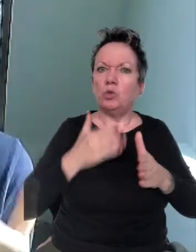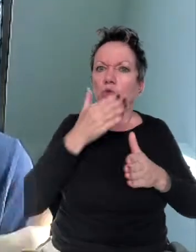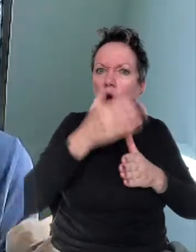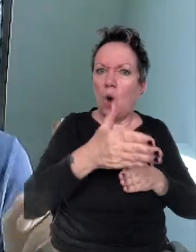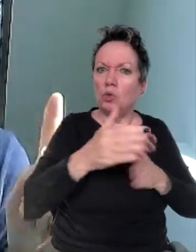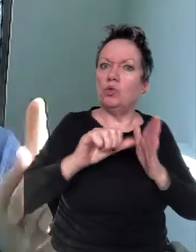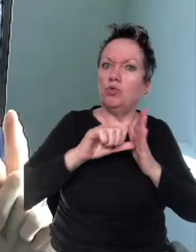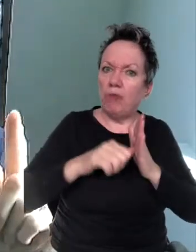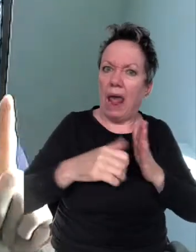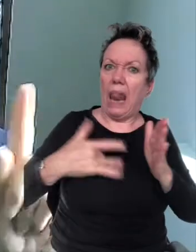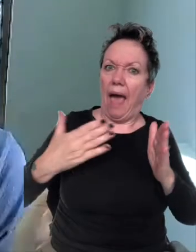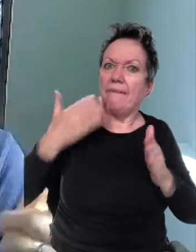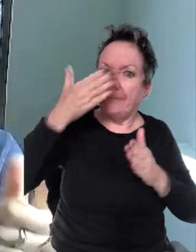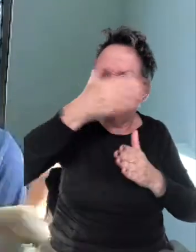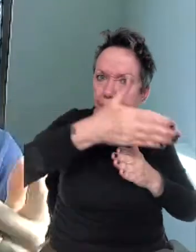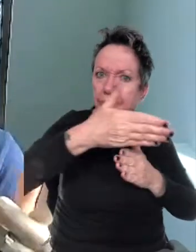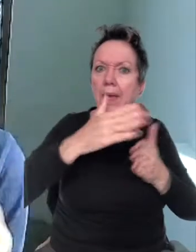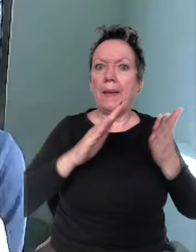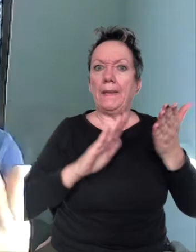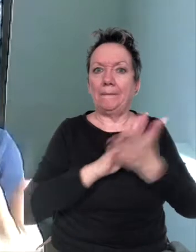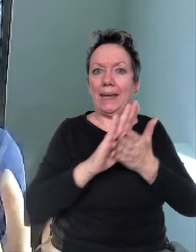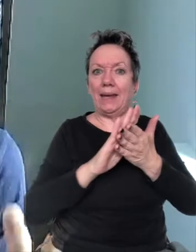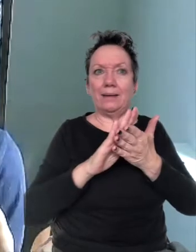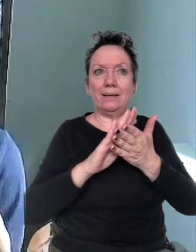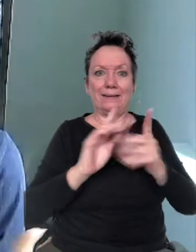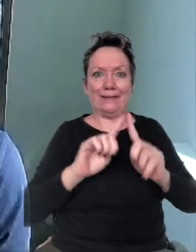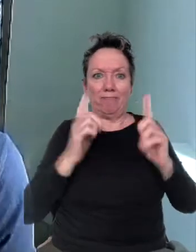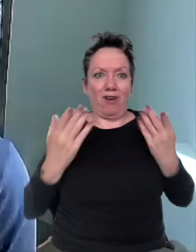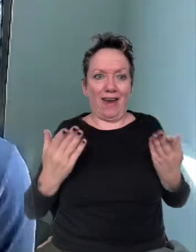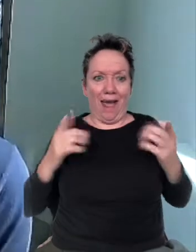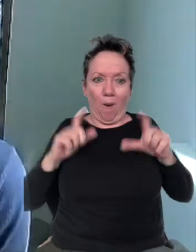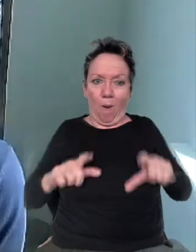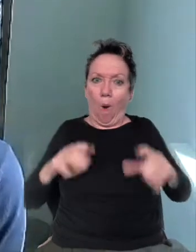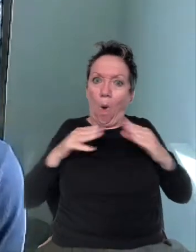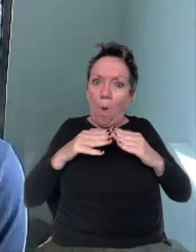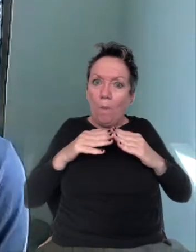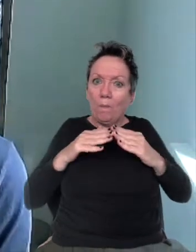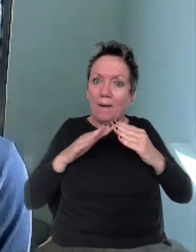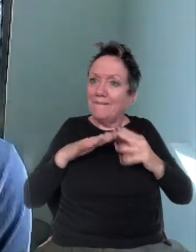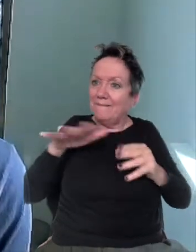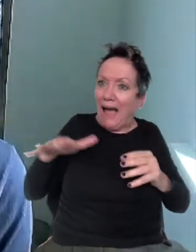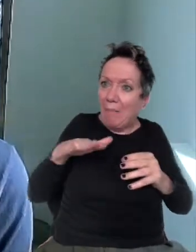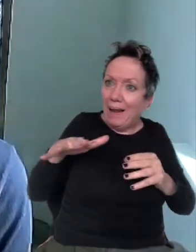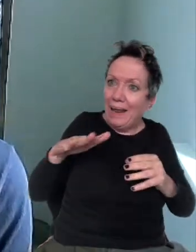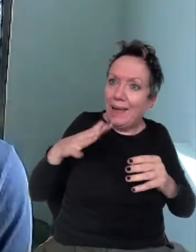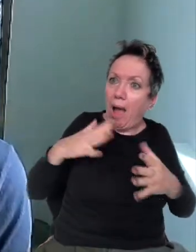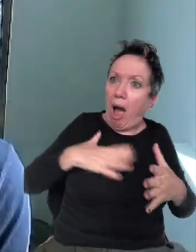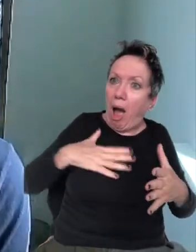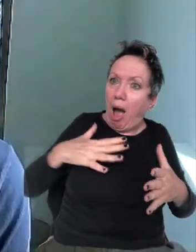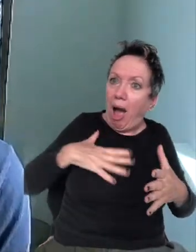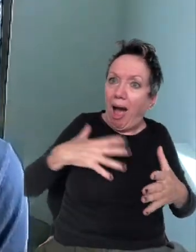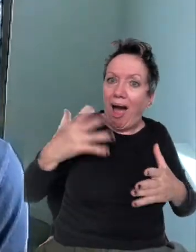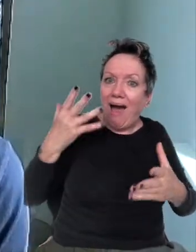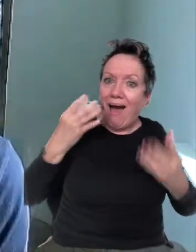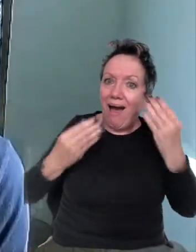I find not some involved other members of the family who had never seen what they've been working on before. So Angela really positive story.